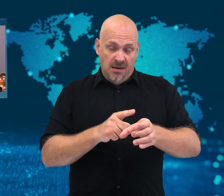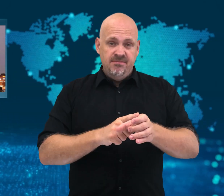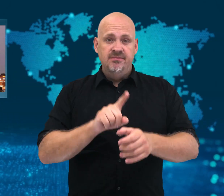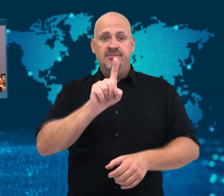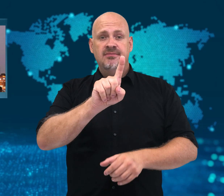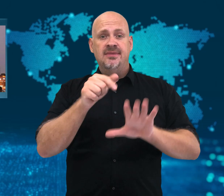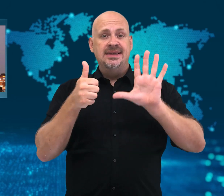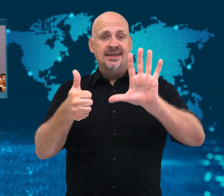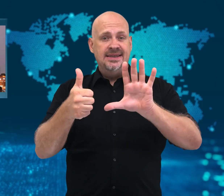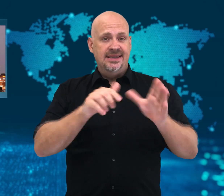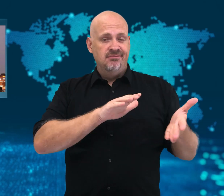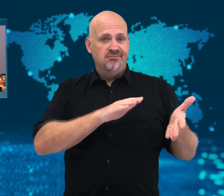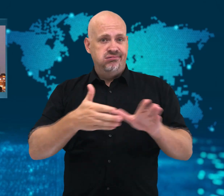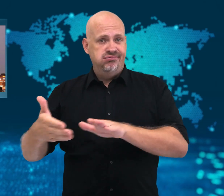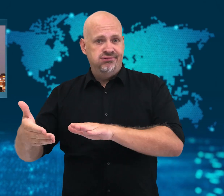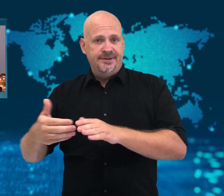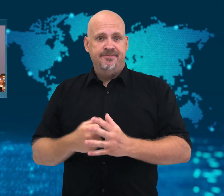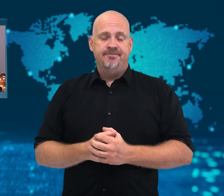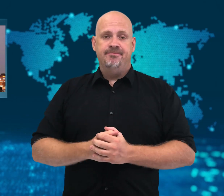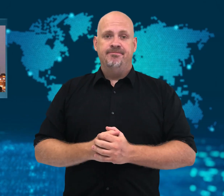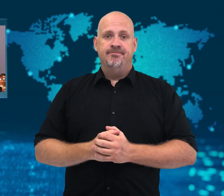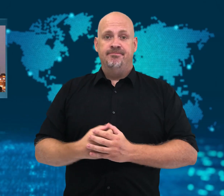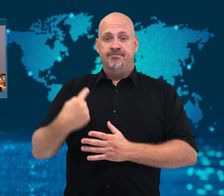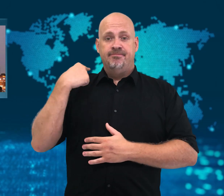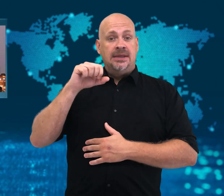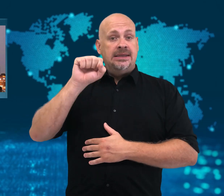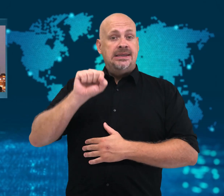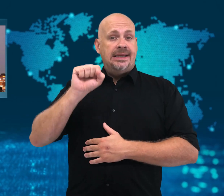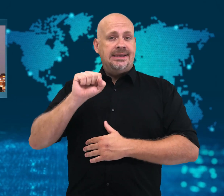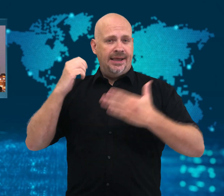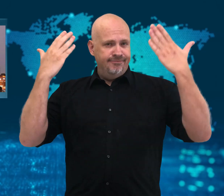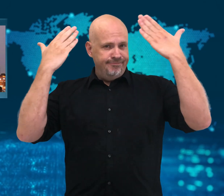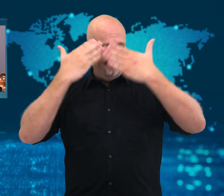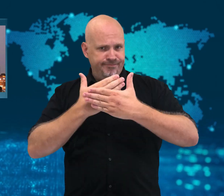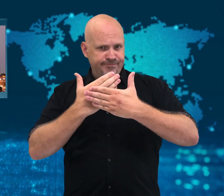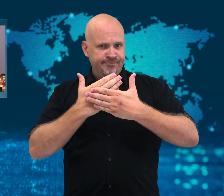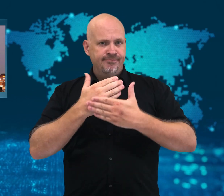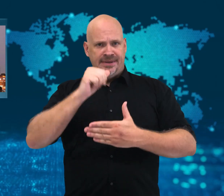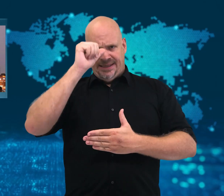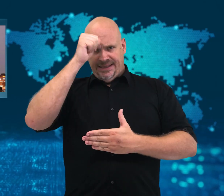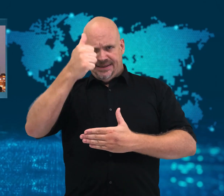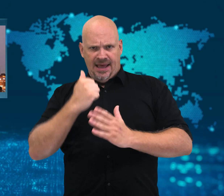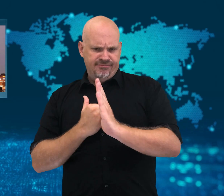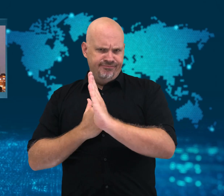on top of a watch tower. On Sunday night,